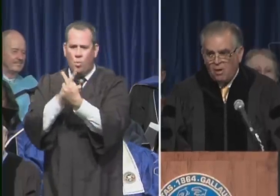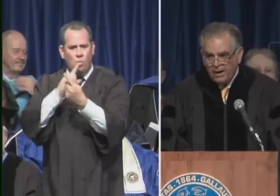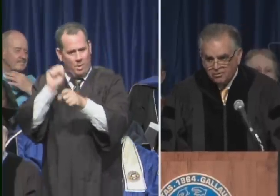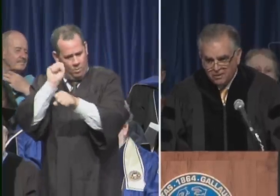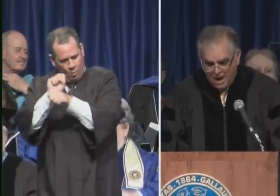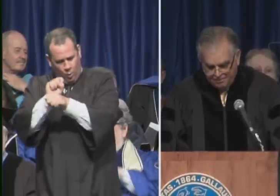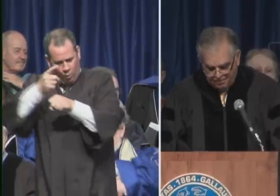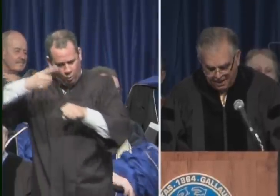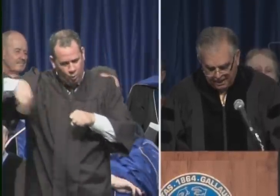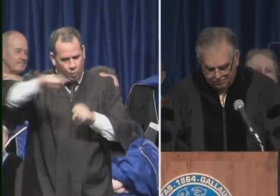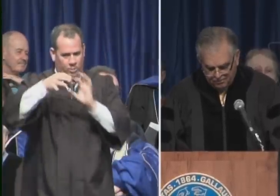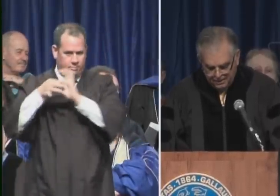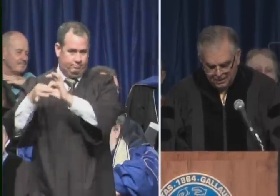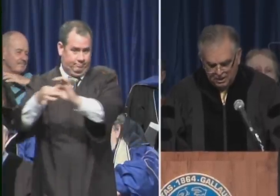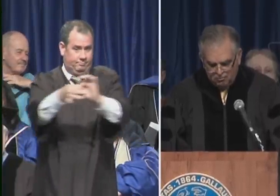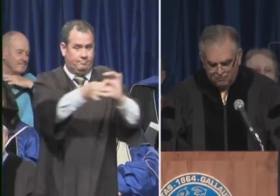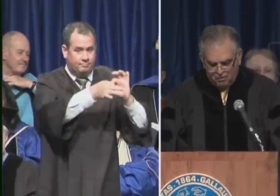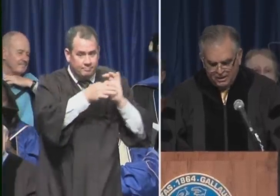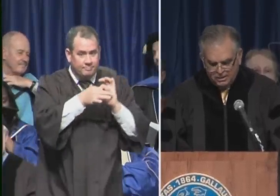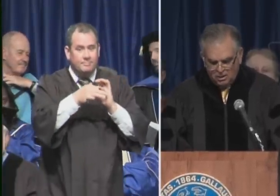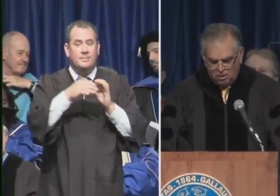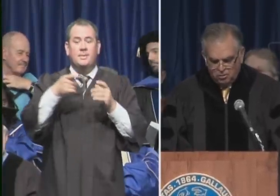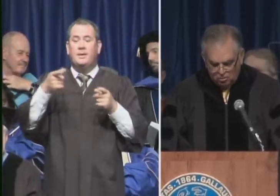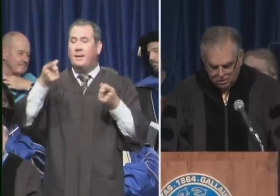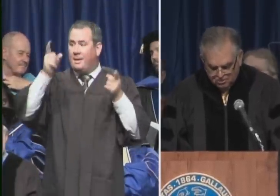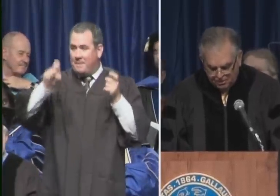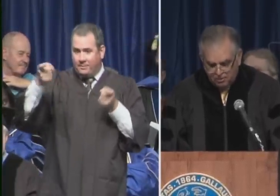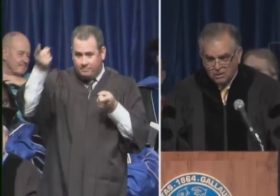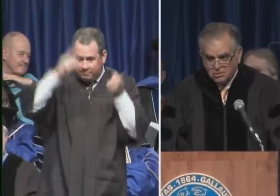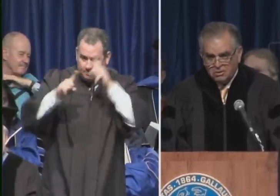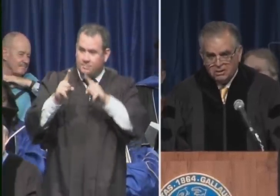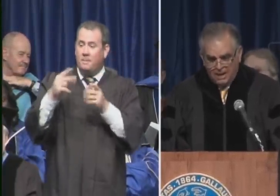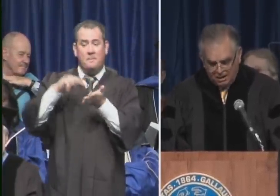It requires compromise. In reflecting on your experience here at Gallaudet,